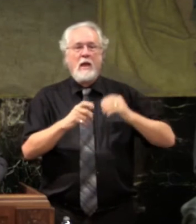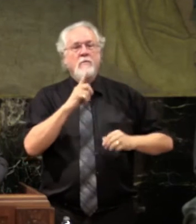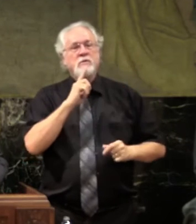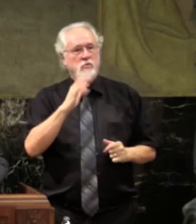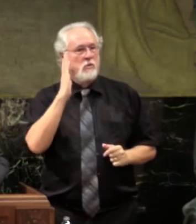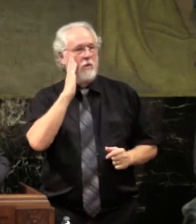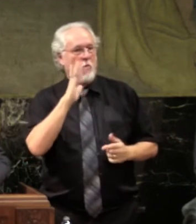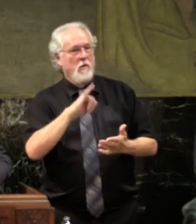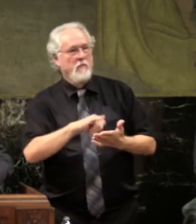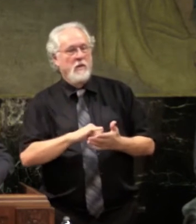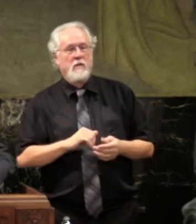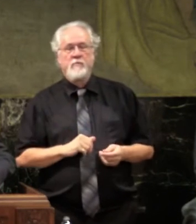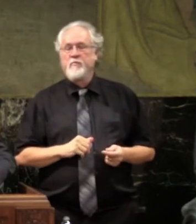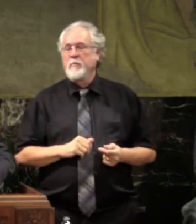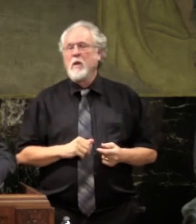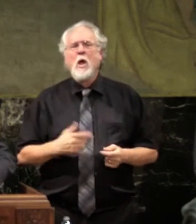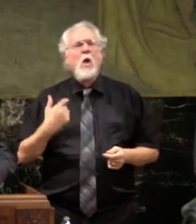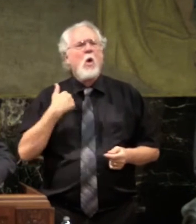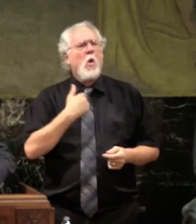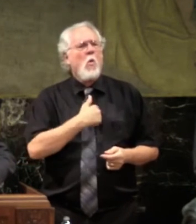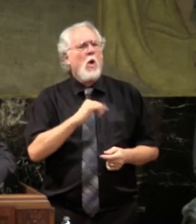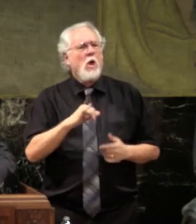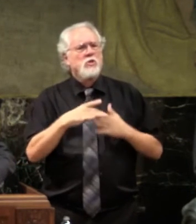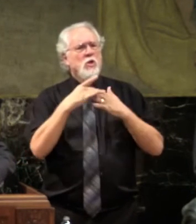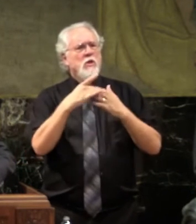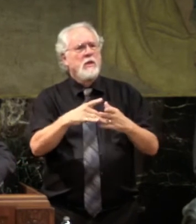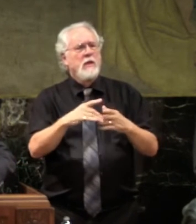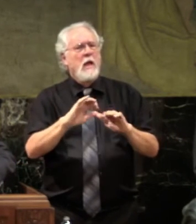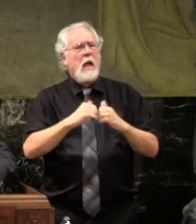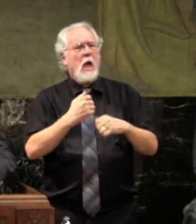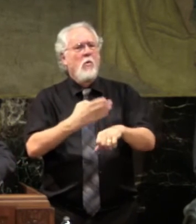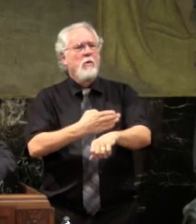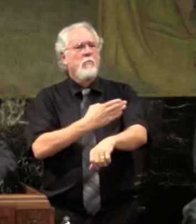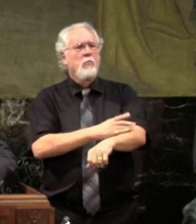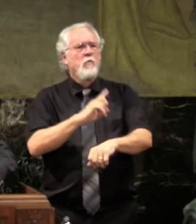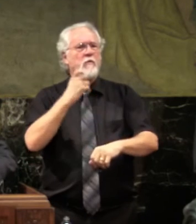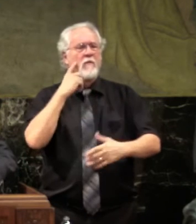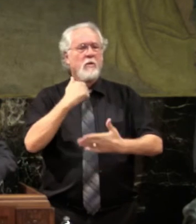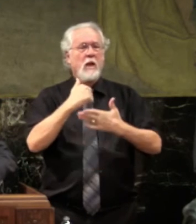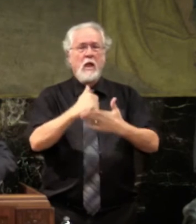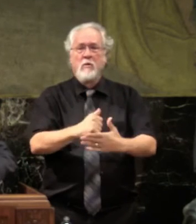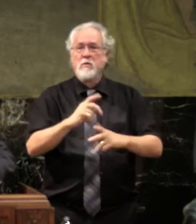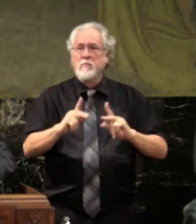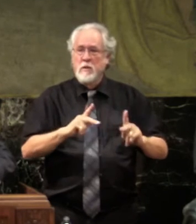we also going to lead the way in improving how our government help citizens and businesses stand back up